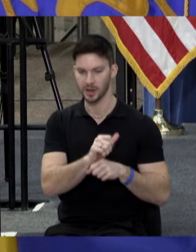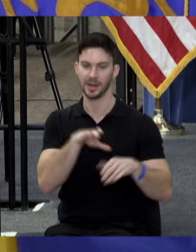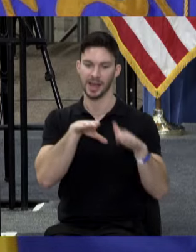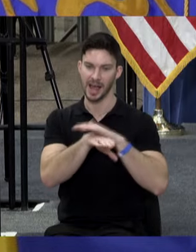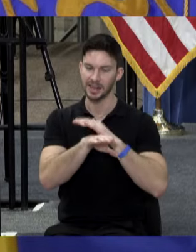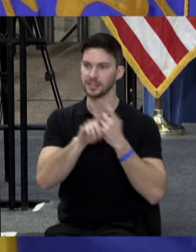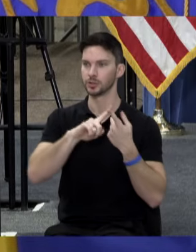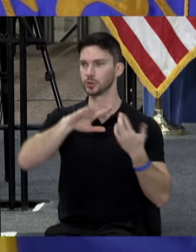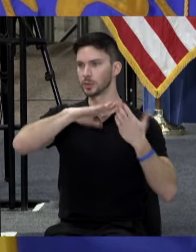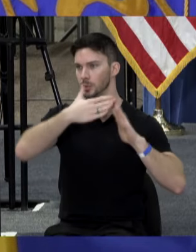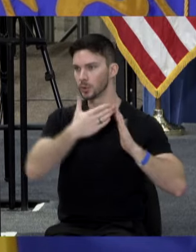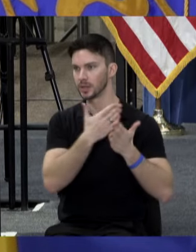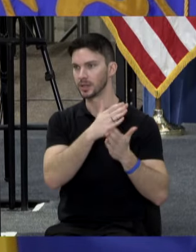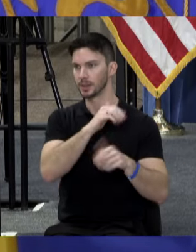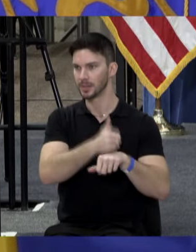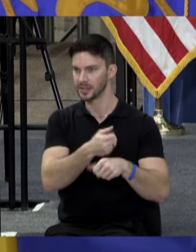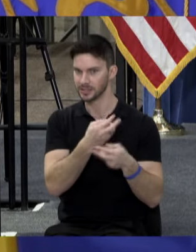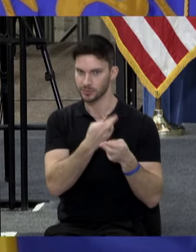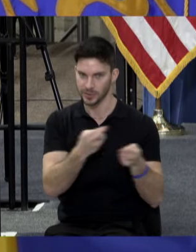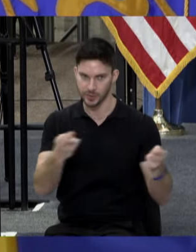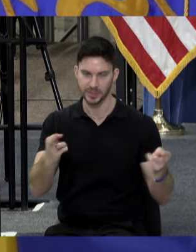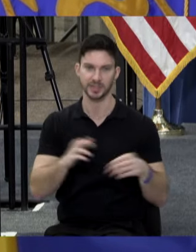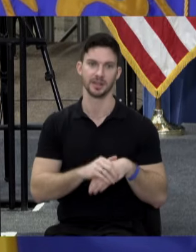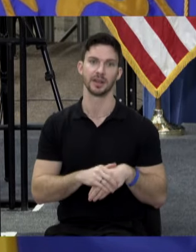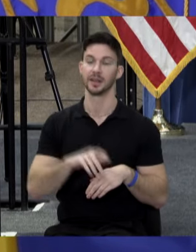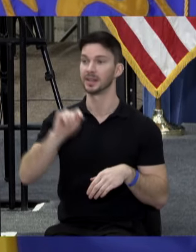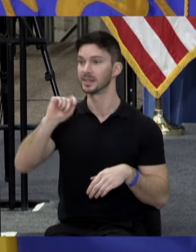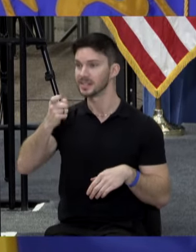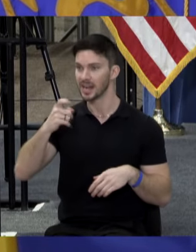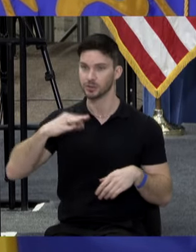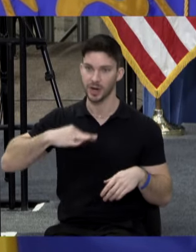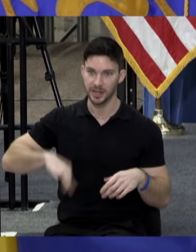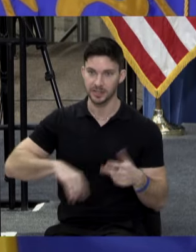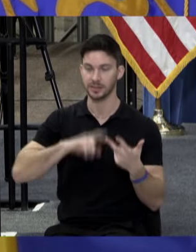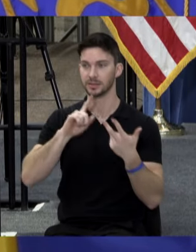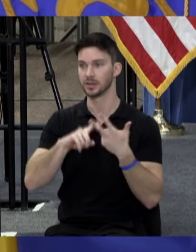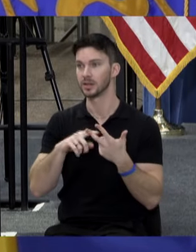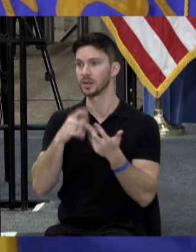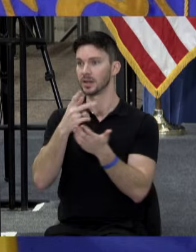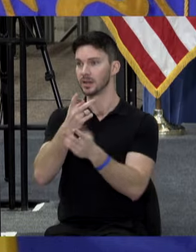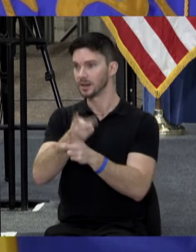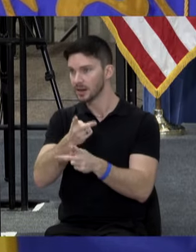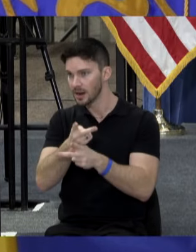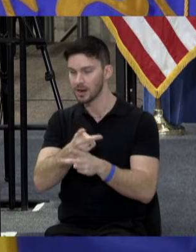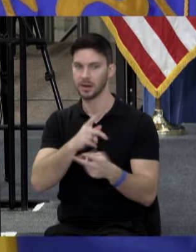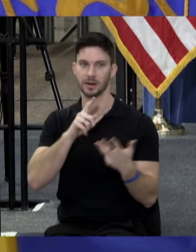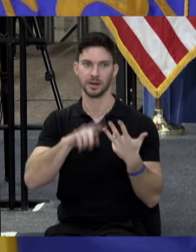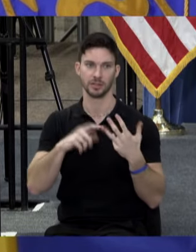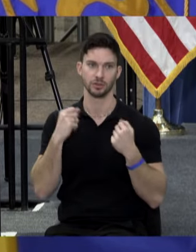flexibility, paid leave, tax credits, respite care and strong Medicare and Medicaid programs.